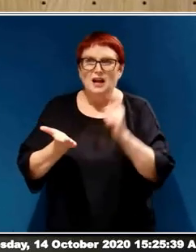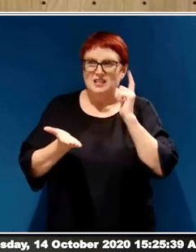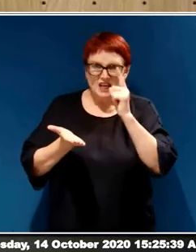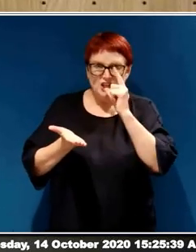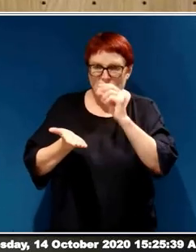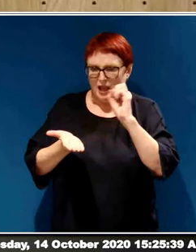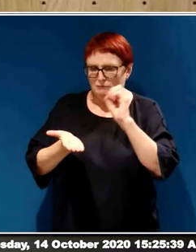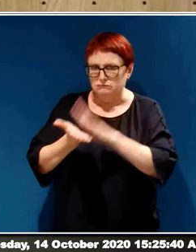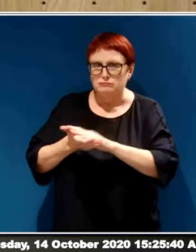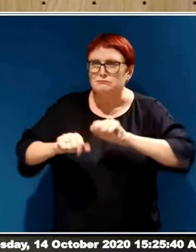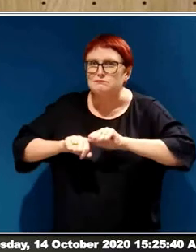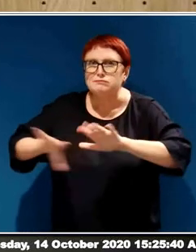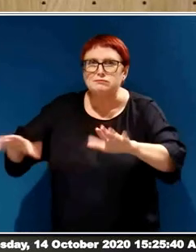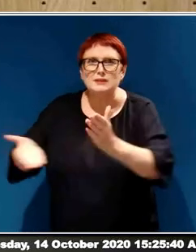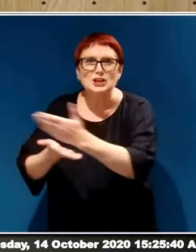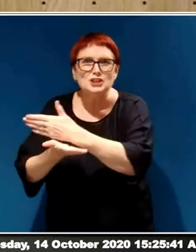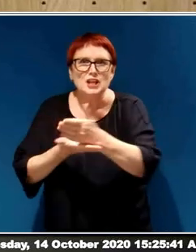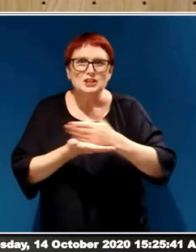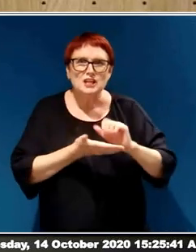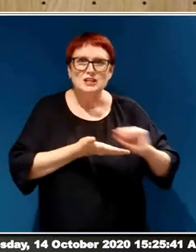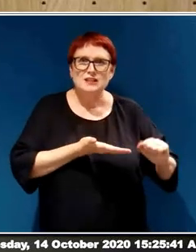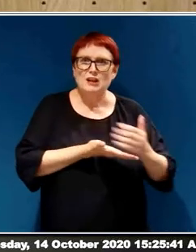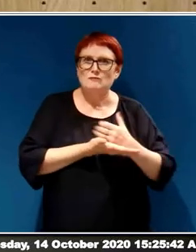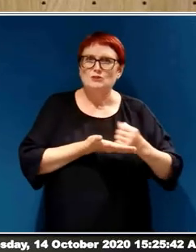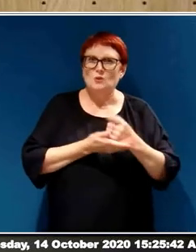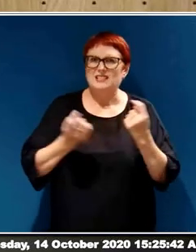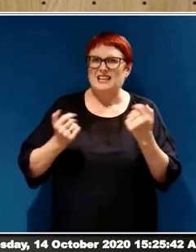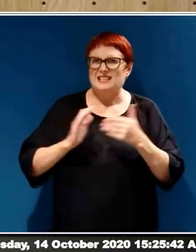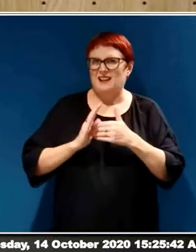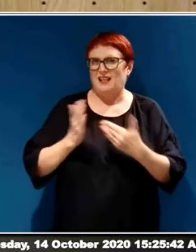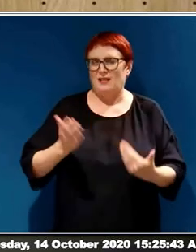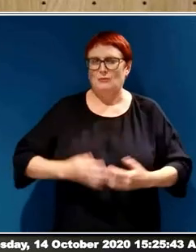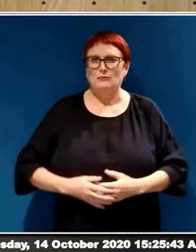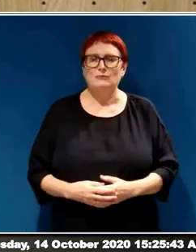teacher education, I know many of them will use their networks to say, "I'm